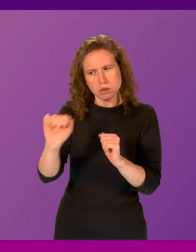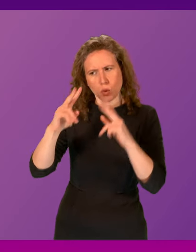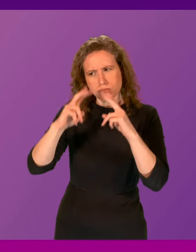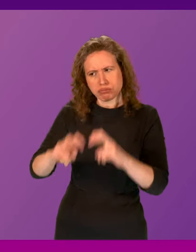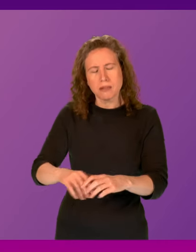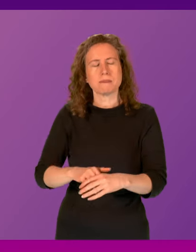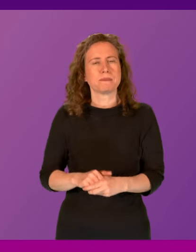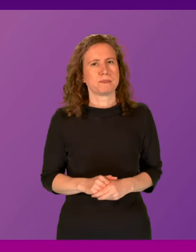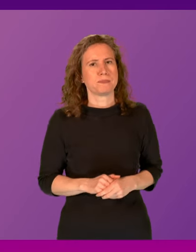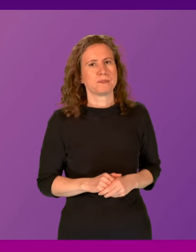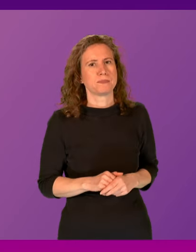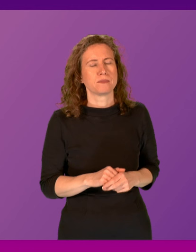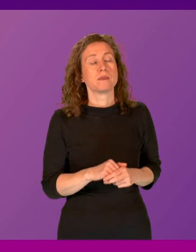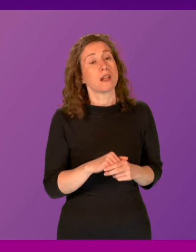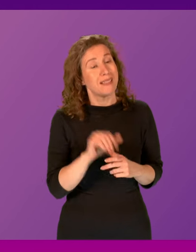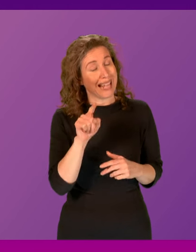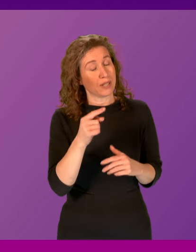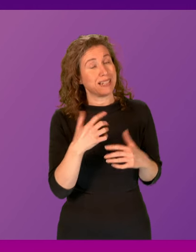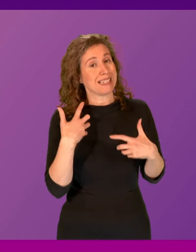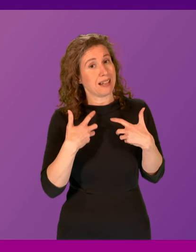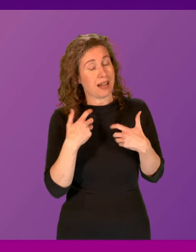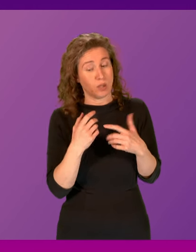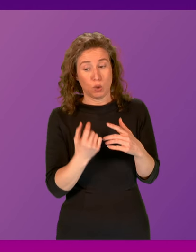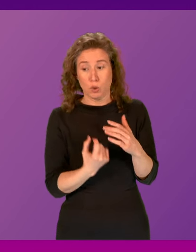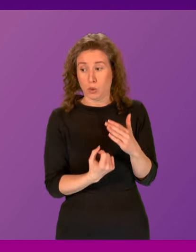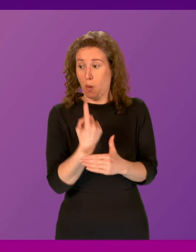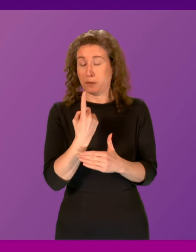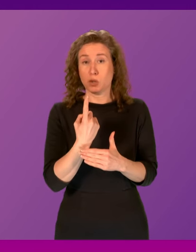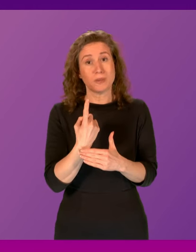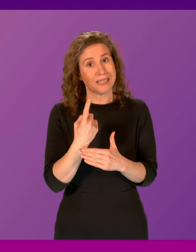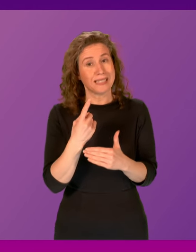The trial is an exciting and unique opportunity to encourage more people to leave their cars at